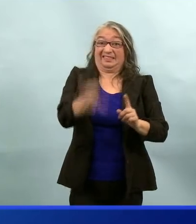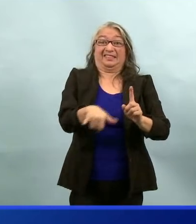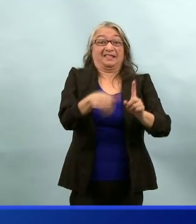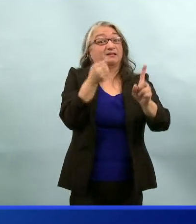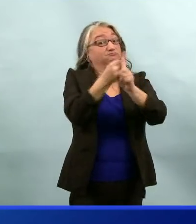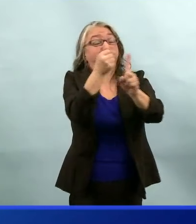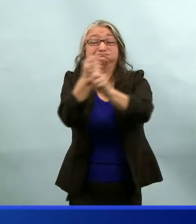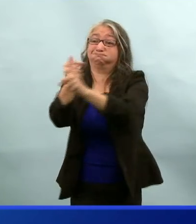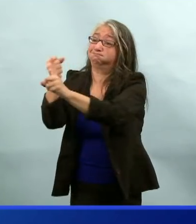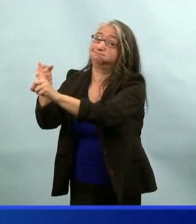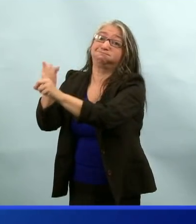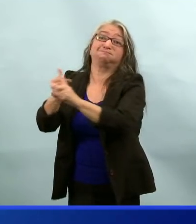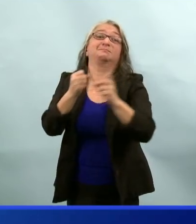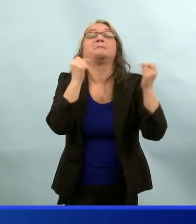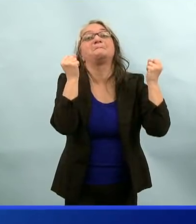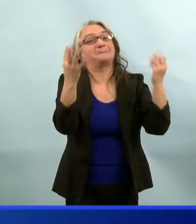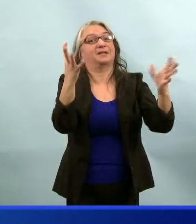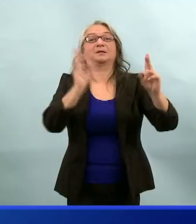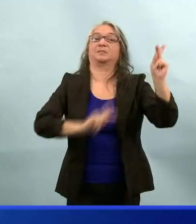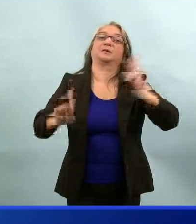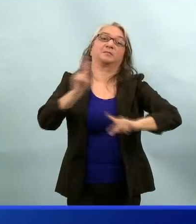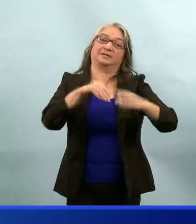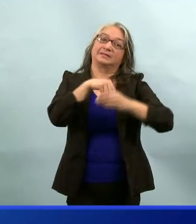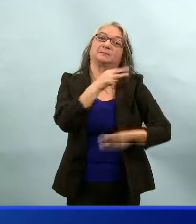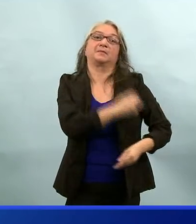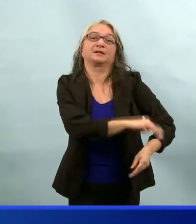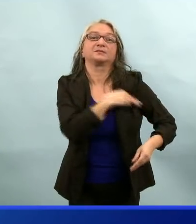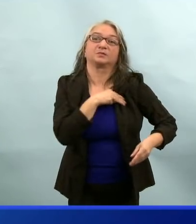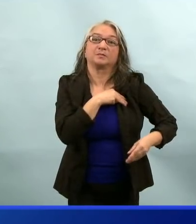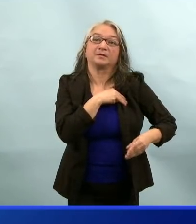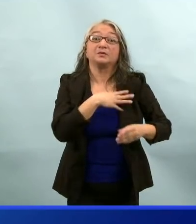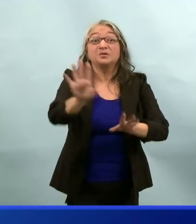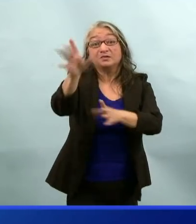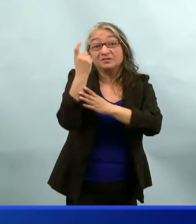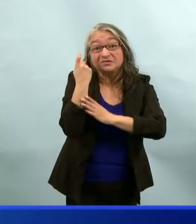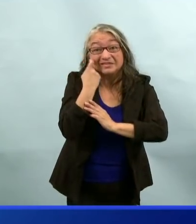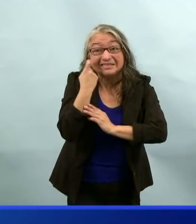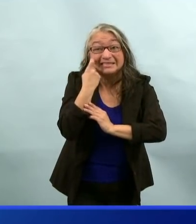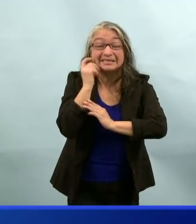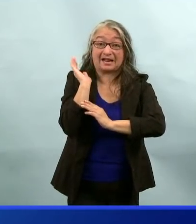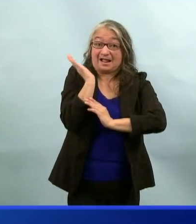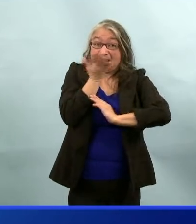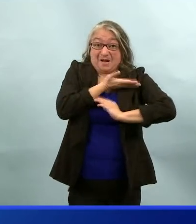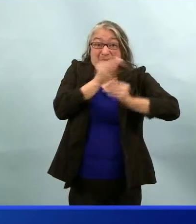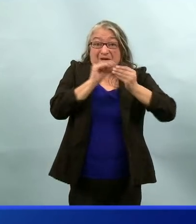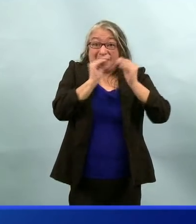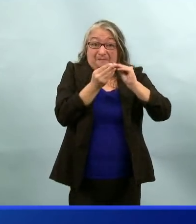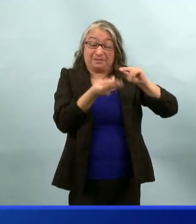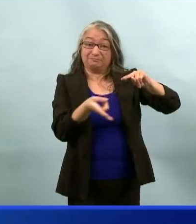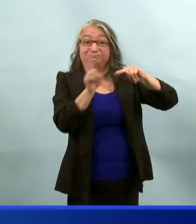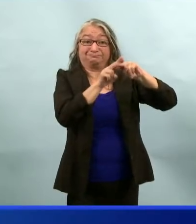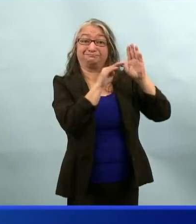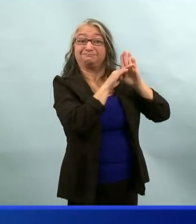in recent weeks we have seen an increase in covid case counts active cases and even outbreaks again